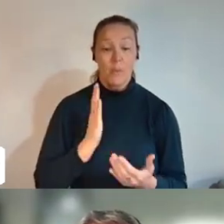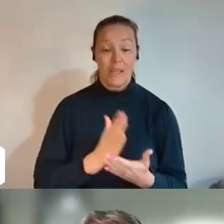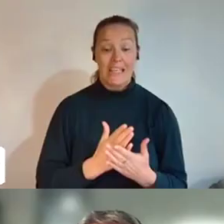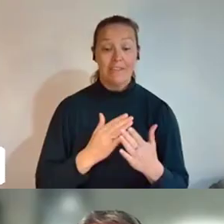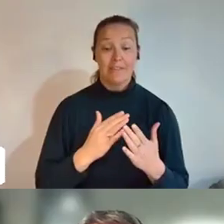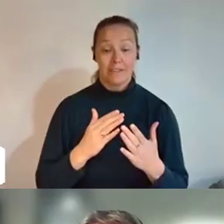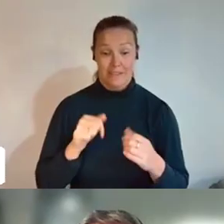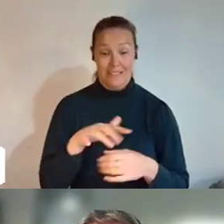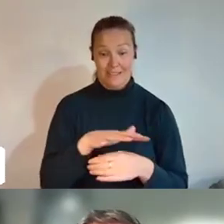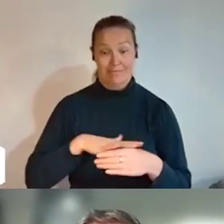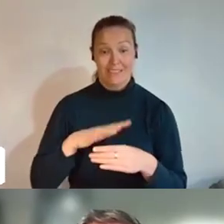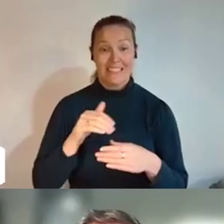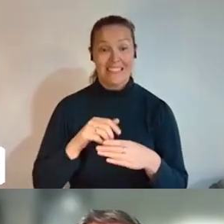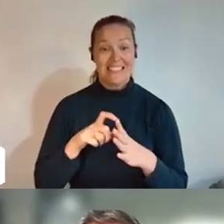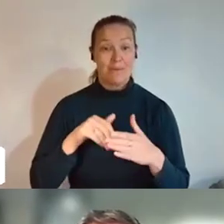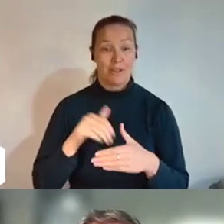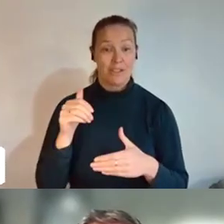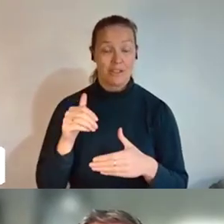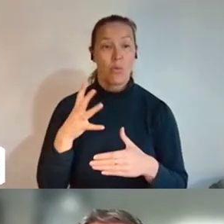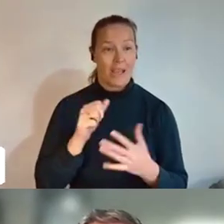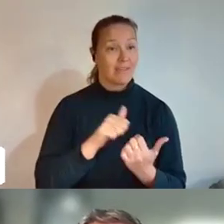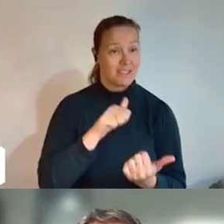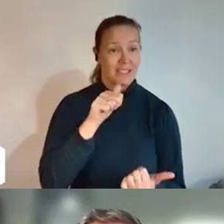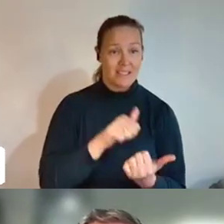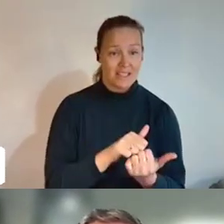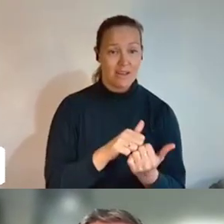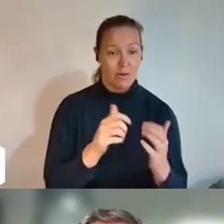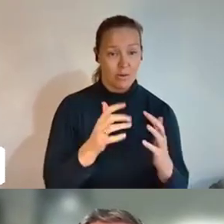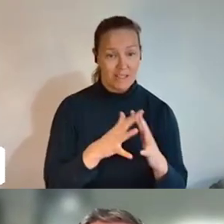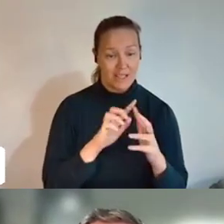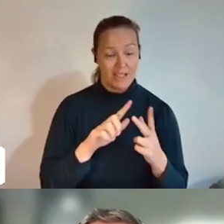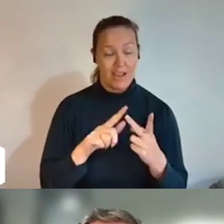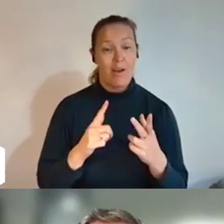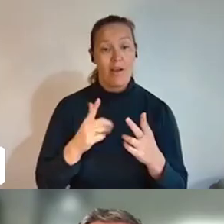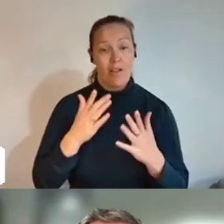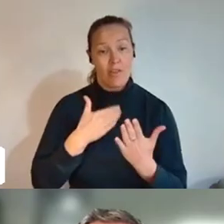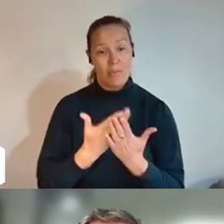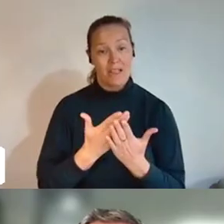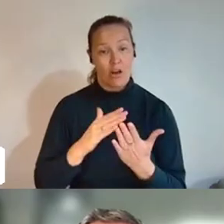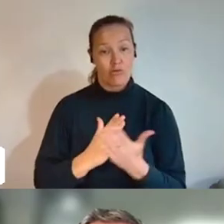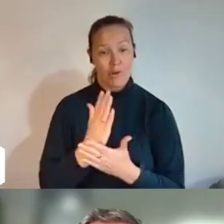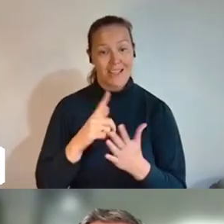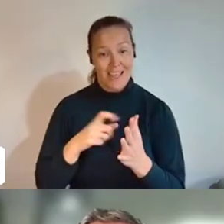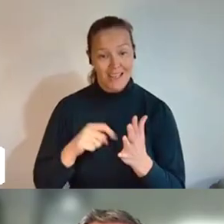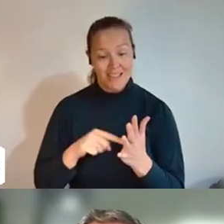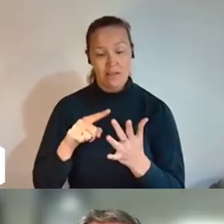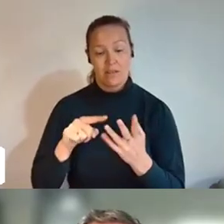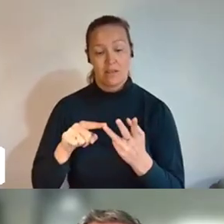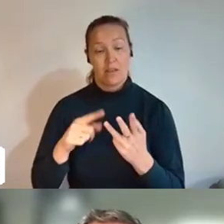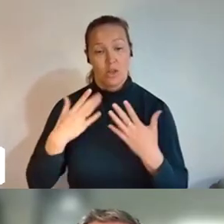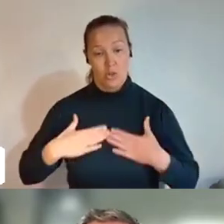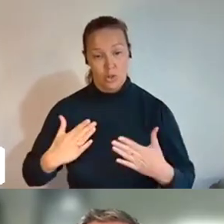We have Te Tiriti o Waitangi, we have the Bill of Rights Act and we have the Human Rights Act. We